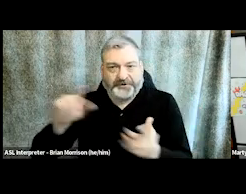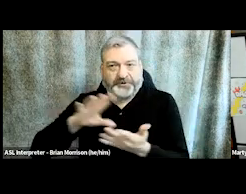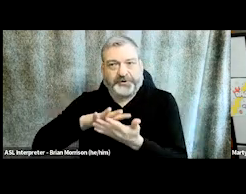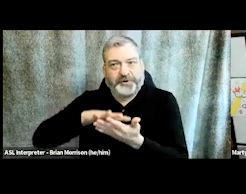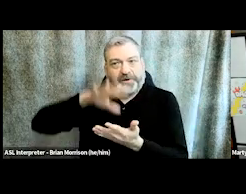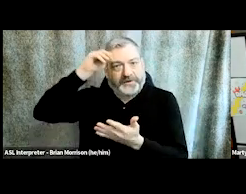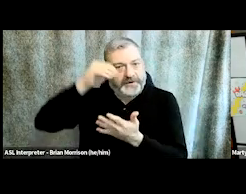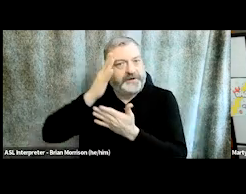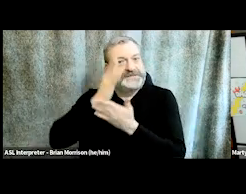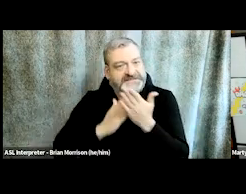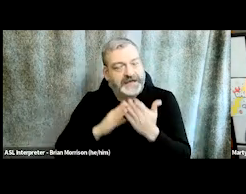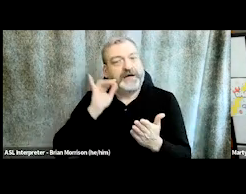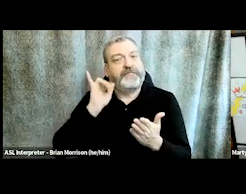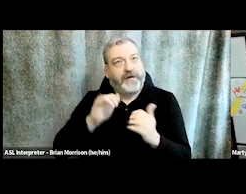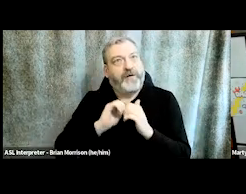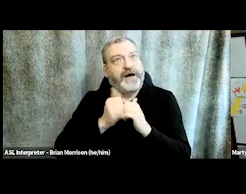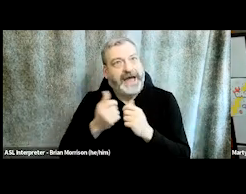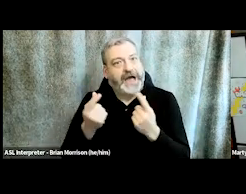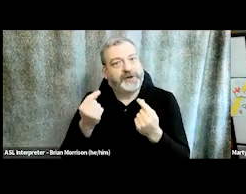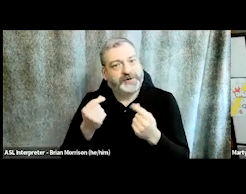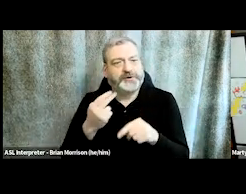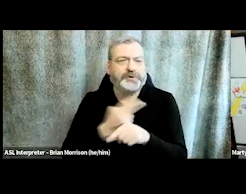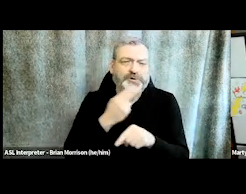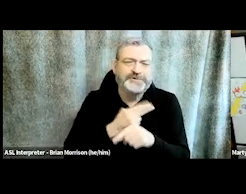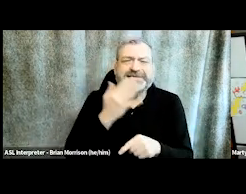who learn how to use the dropper and the color contrast checker,